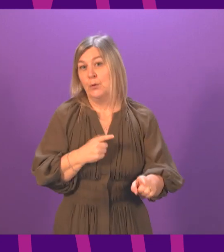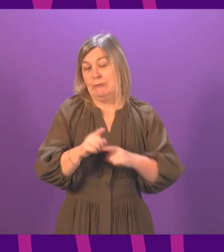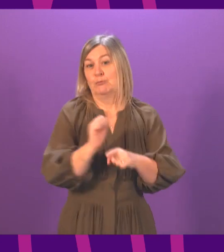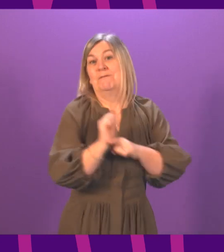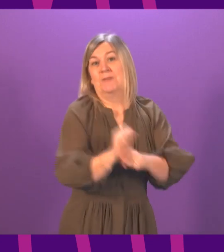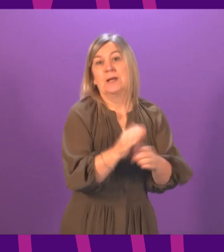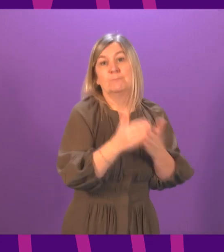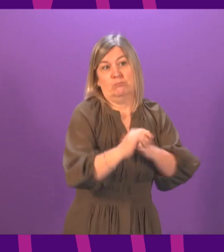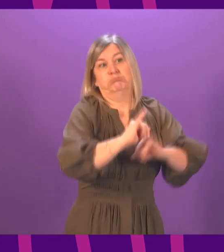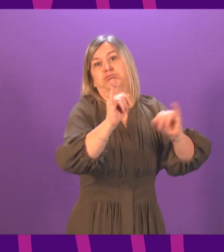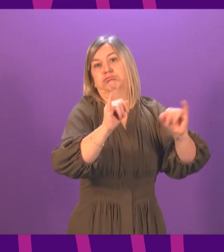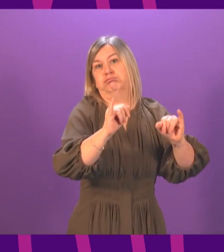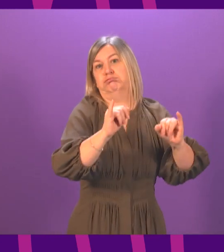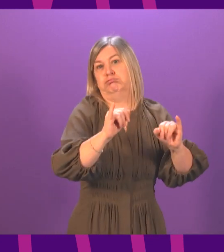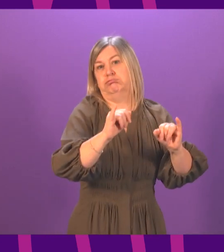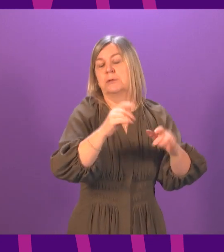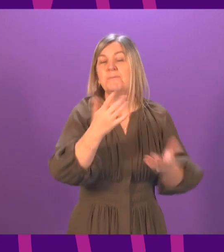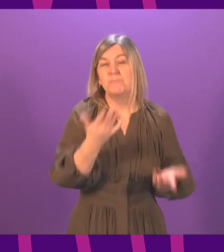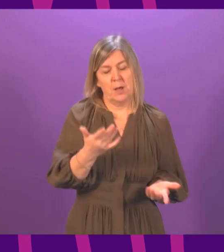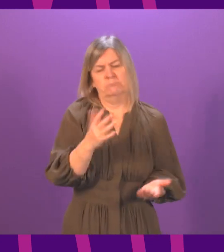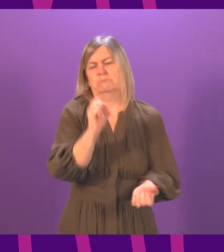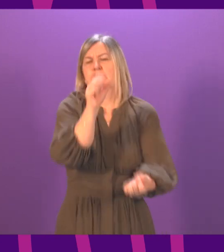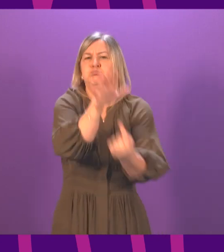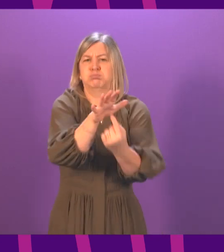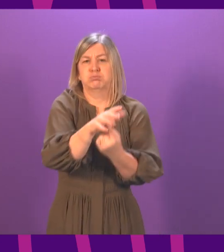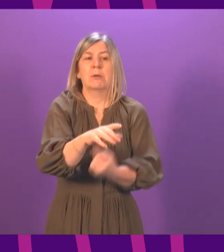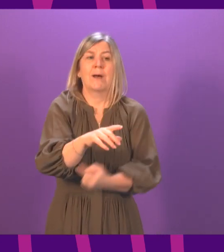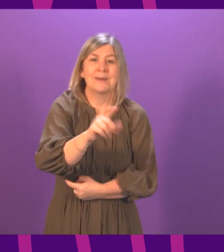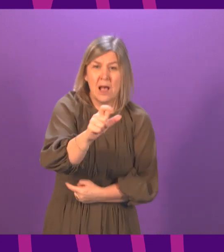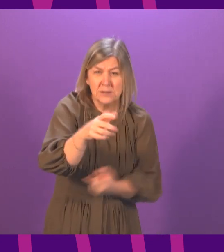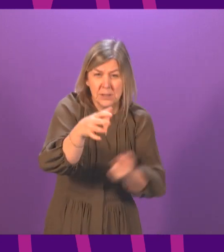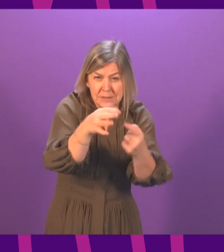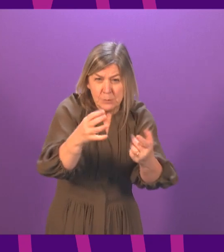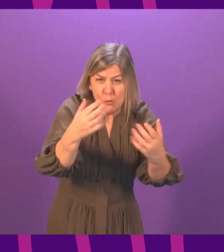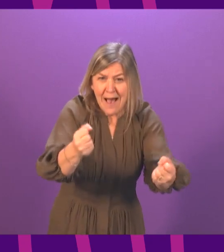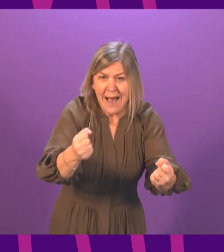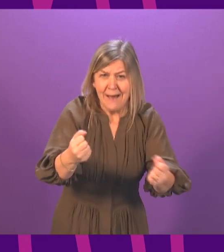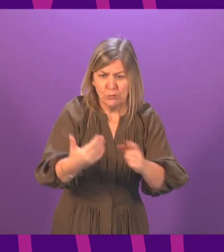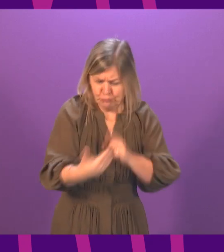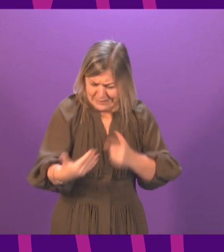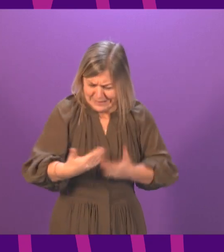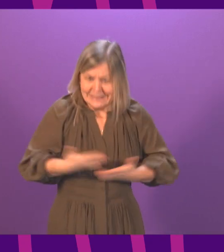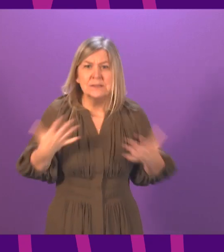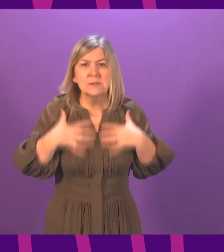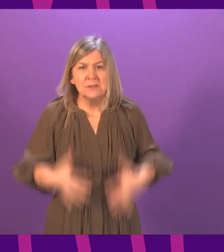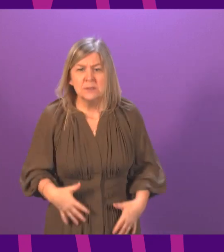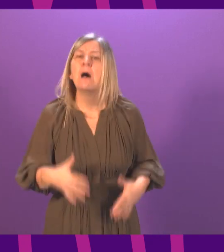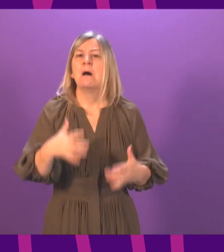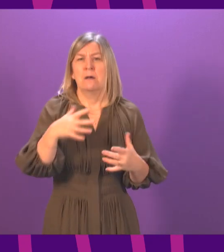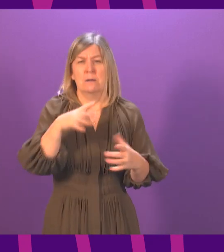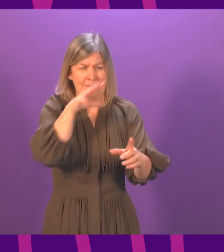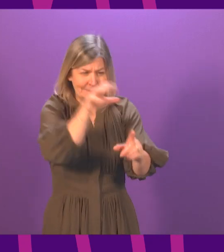It is vital that cancer symptoms and diagnostics continue to be prioritised,